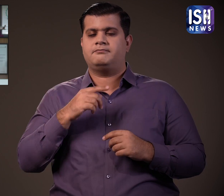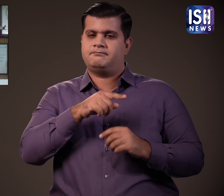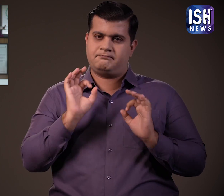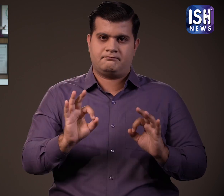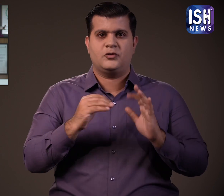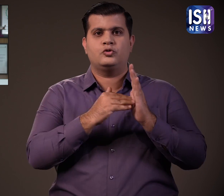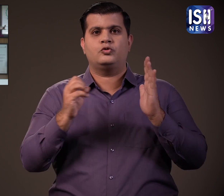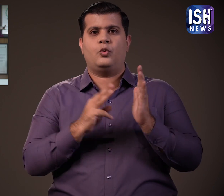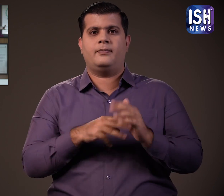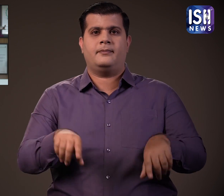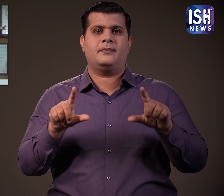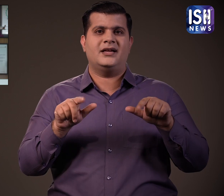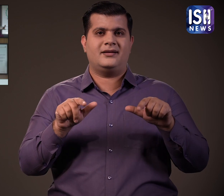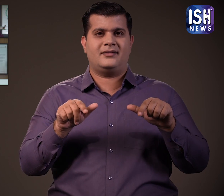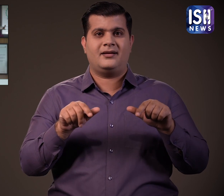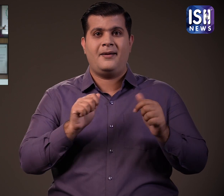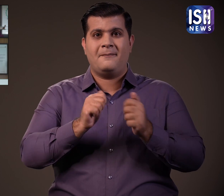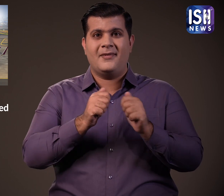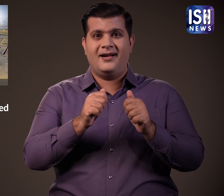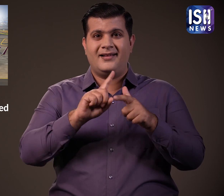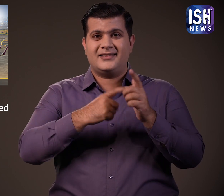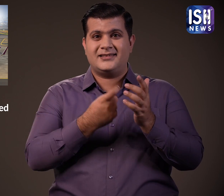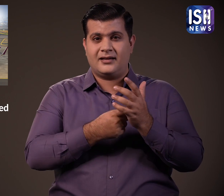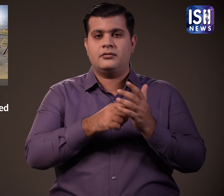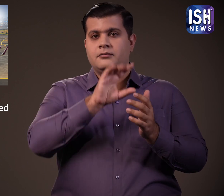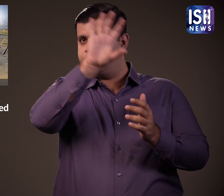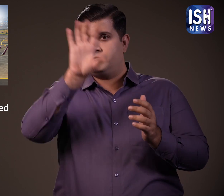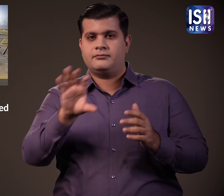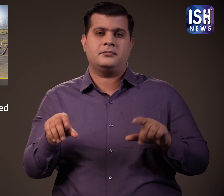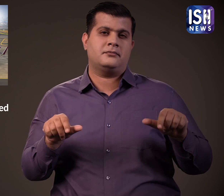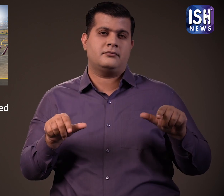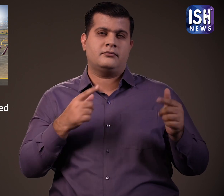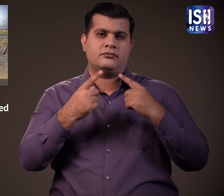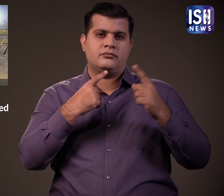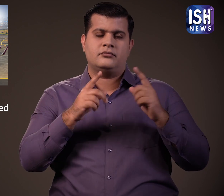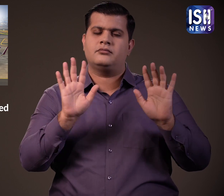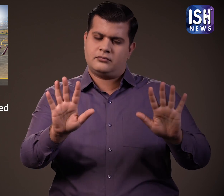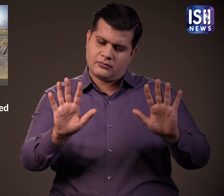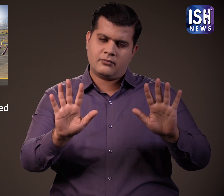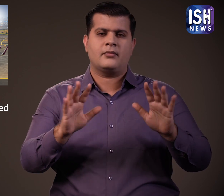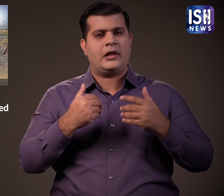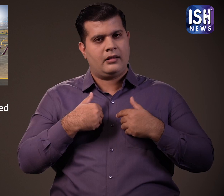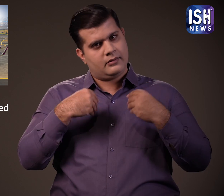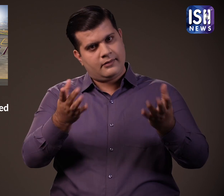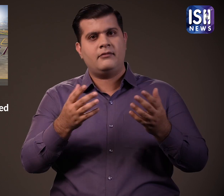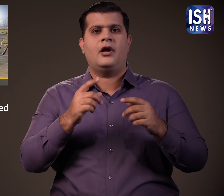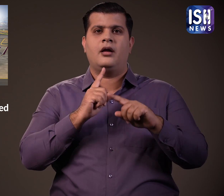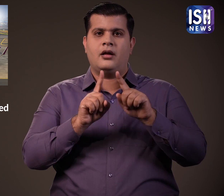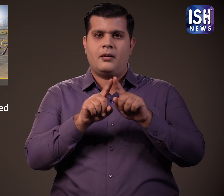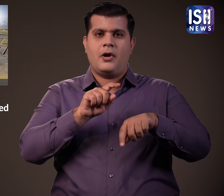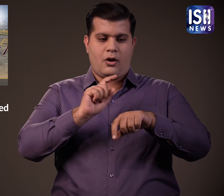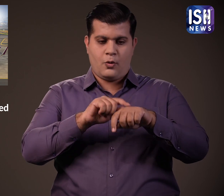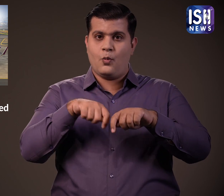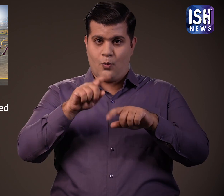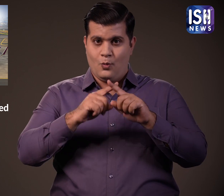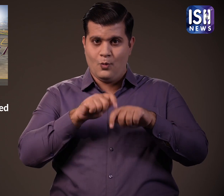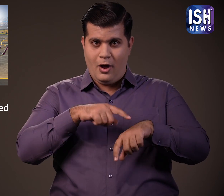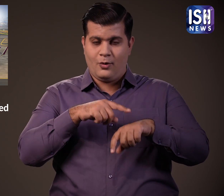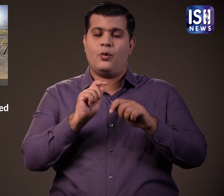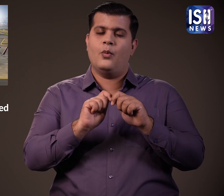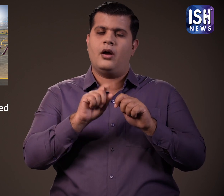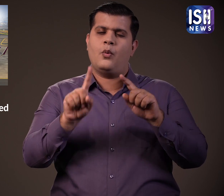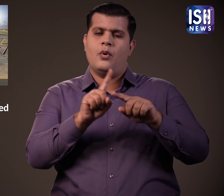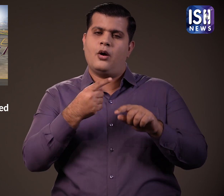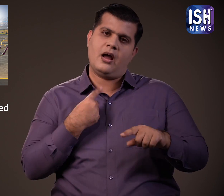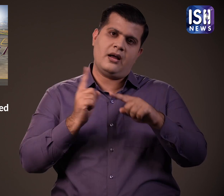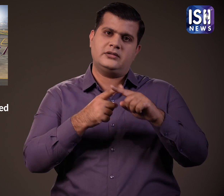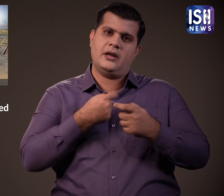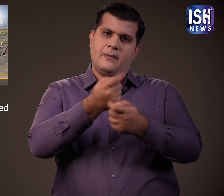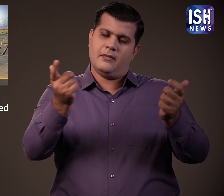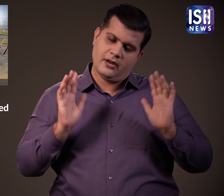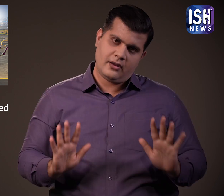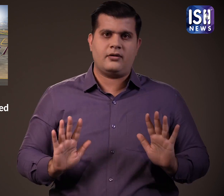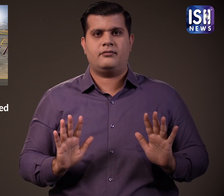in a Zoom meeting that Vistara would pay them for all additional flying hours.